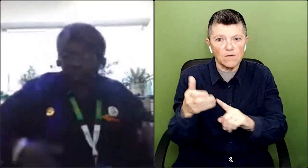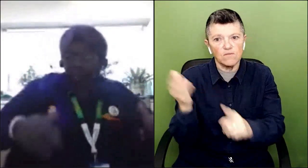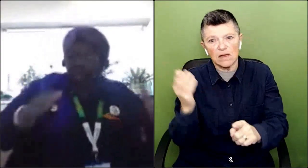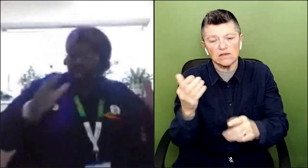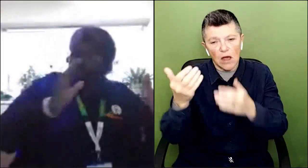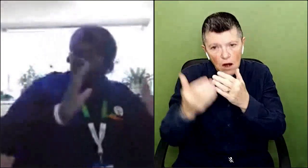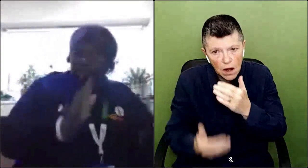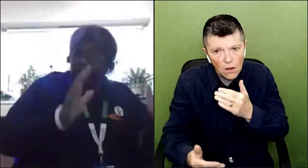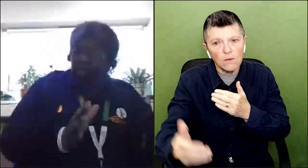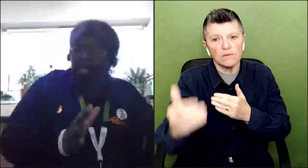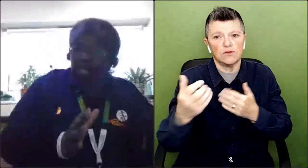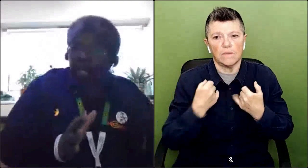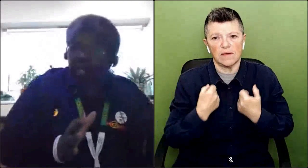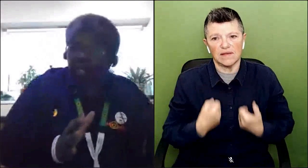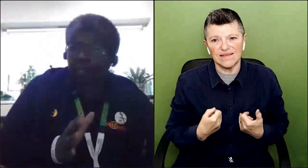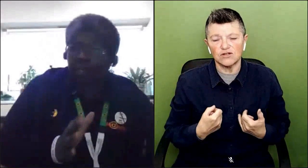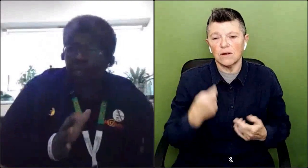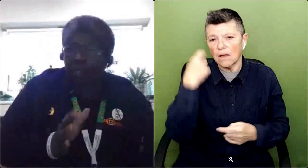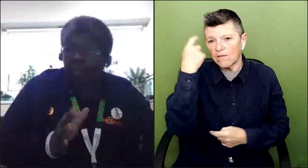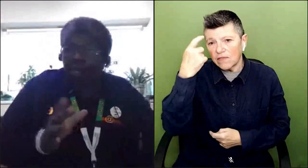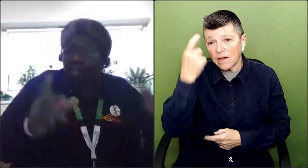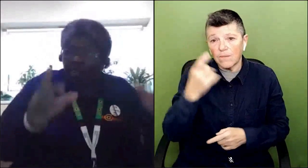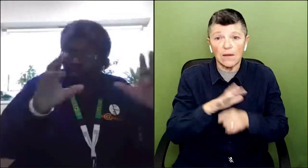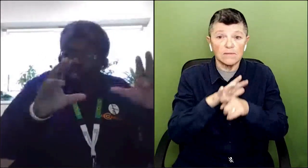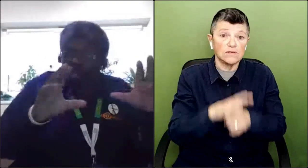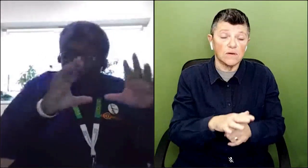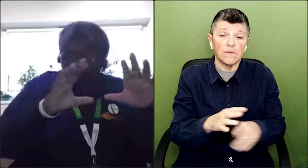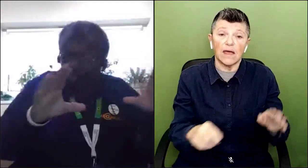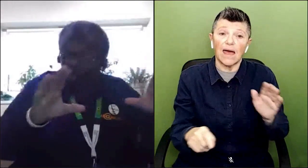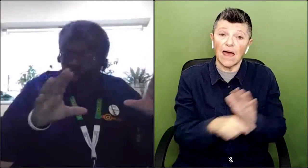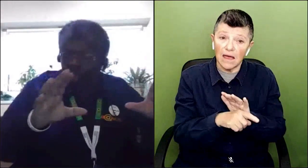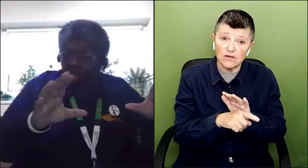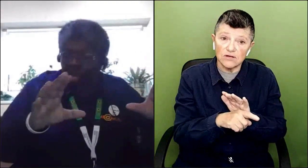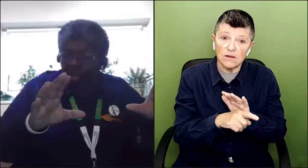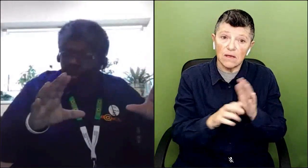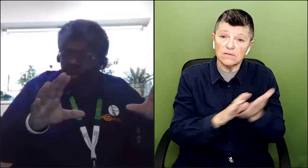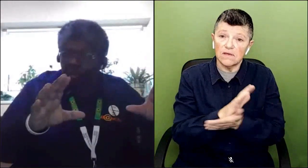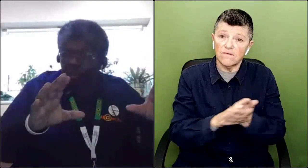If you think about the discrimination Act when it defines under the Equality Act of